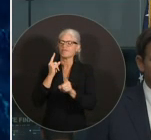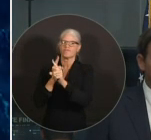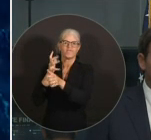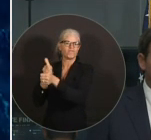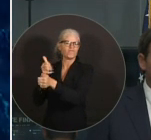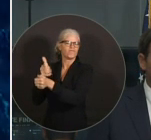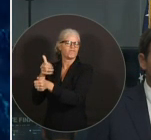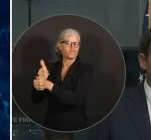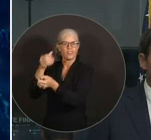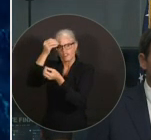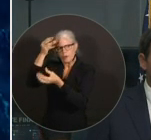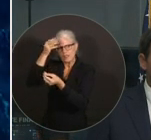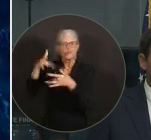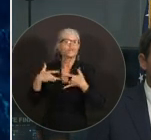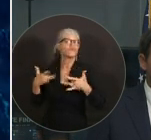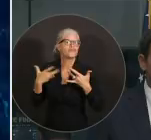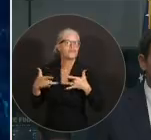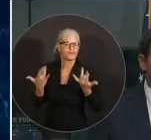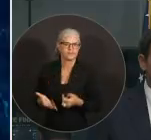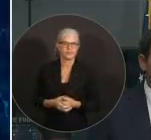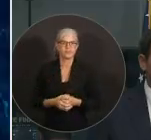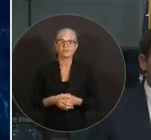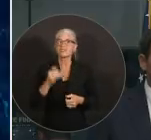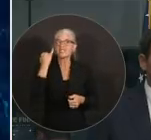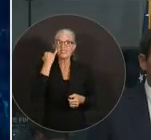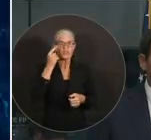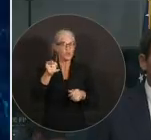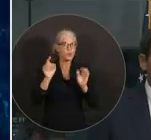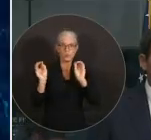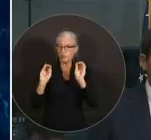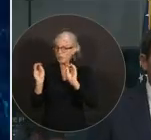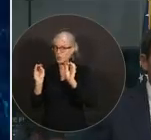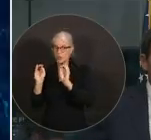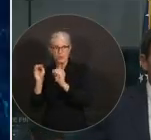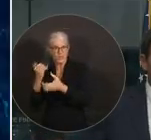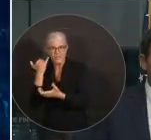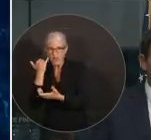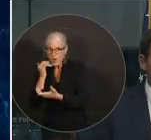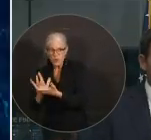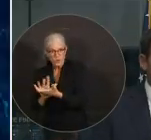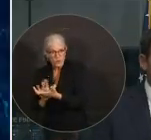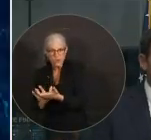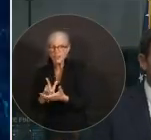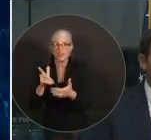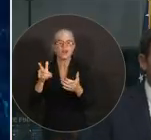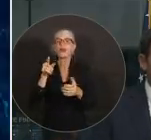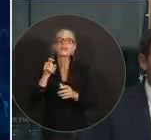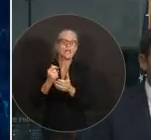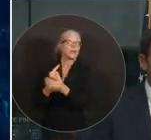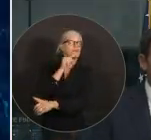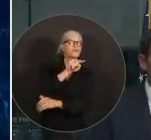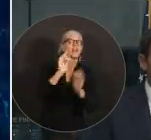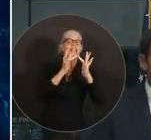LATEST UP-TO-DATE INFORMATION FOR THE DIVISION. IF YOU DO NOT HAVE ACCESS TO THAT, BUT YOU HAVE ACCESS TO INTERNET INTERNET, PLEASE BE SURE TO